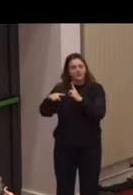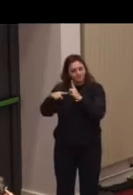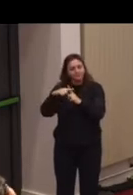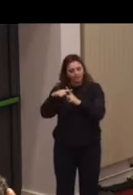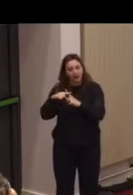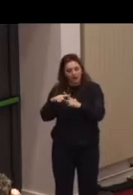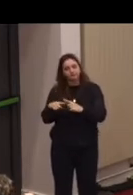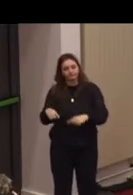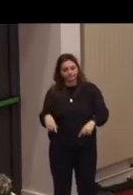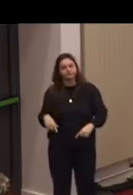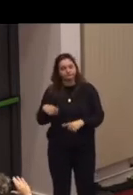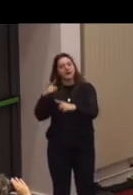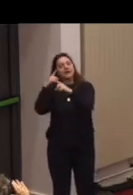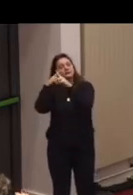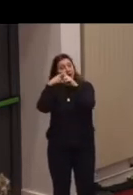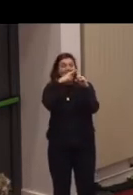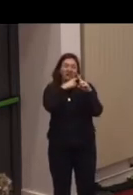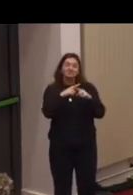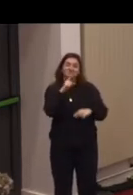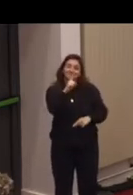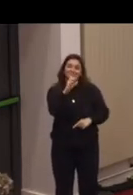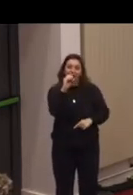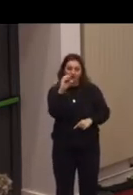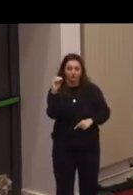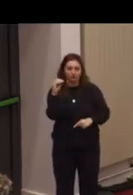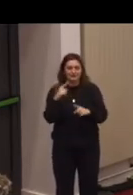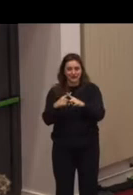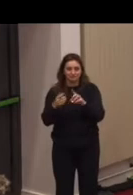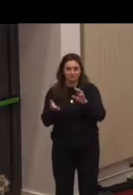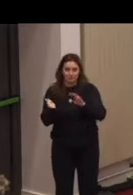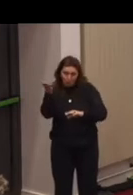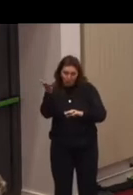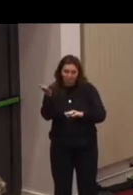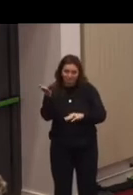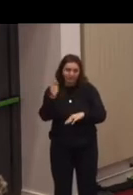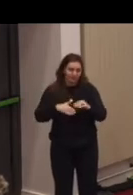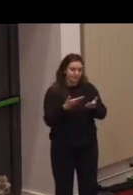grim. But what we see is that in emergencies, the type of risks that children with disabilities